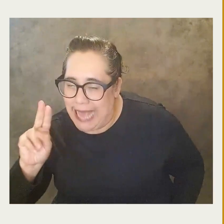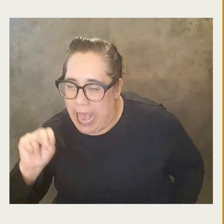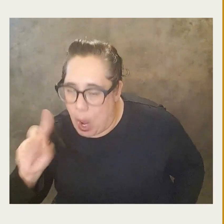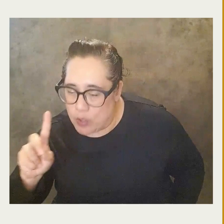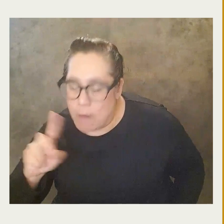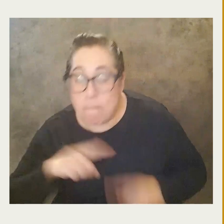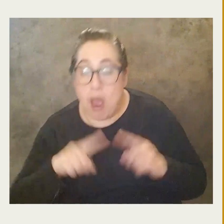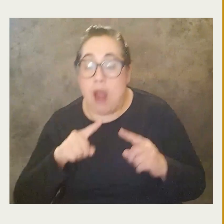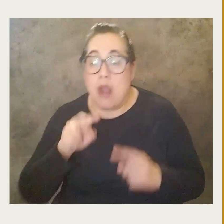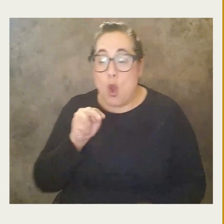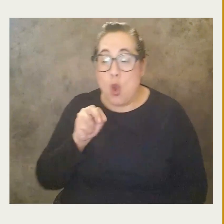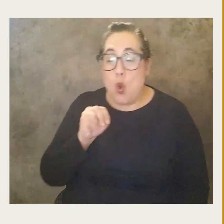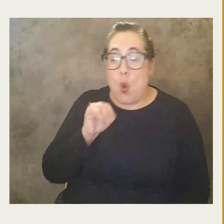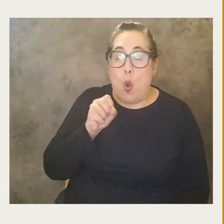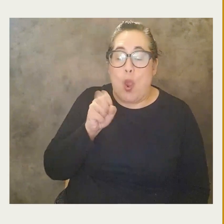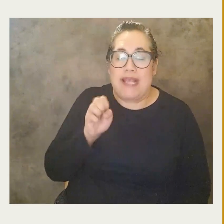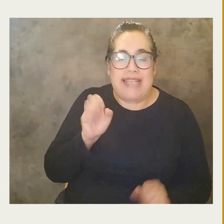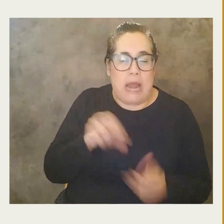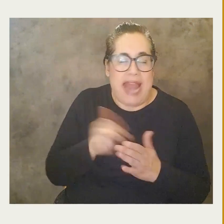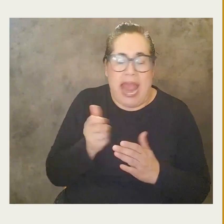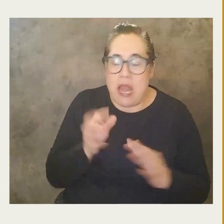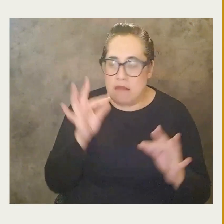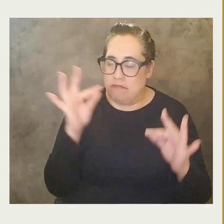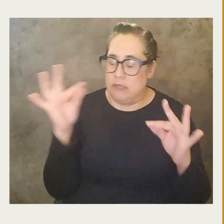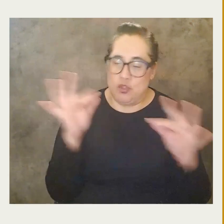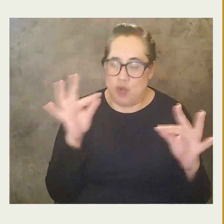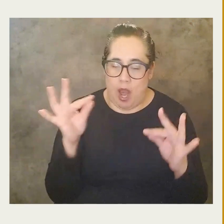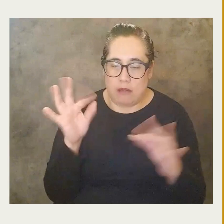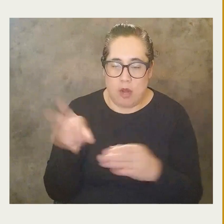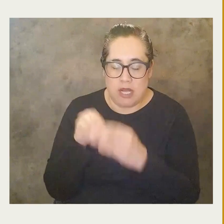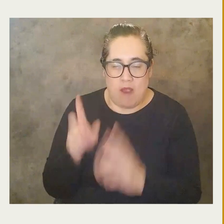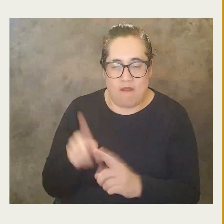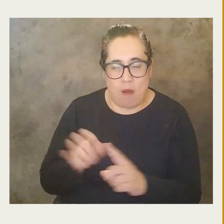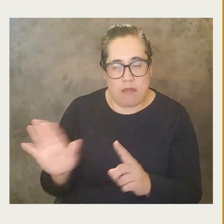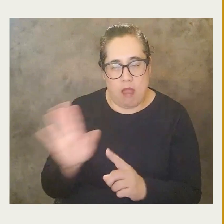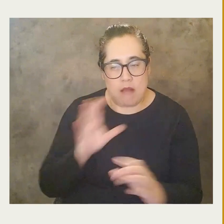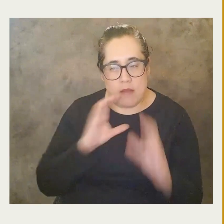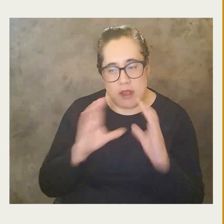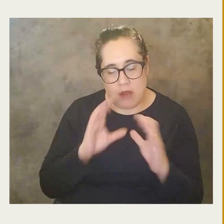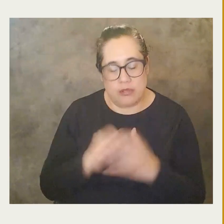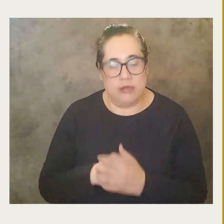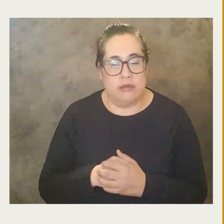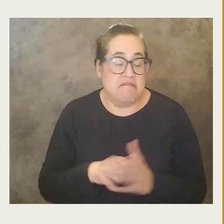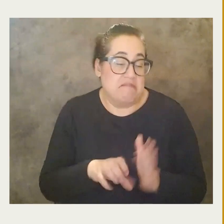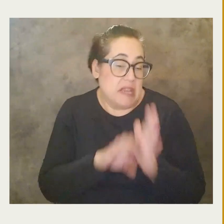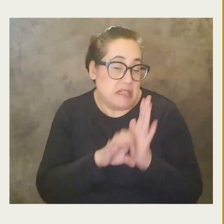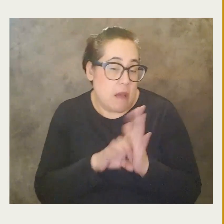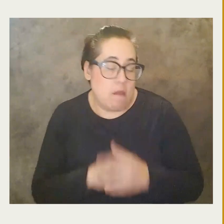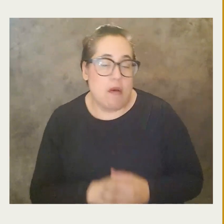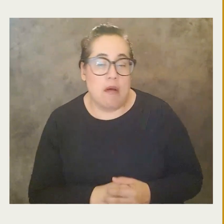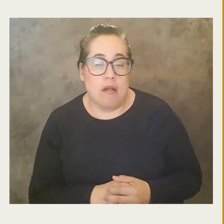Noise includes anything that distracts participants from ... communication, for example,